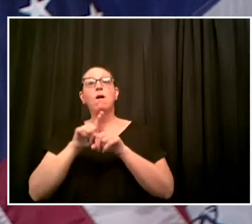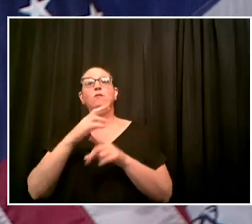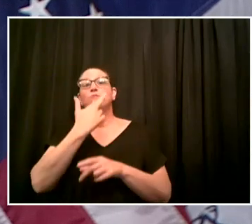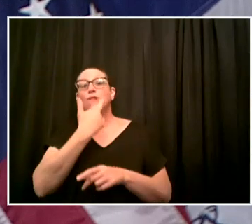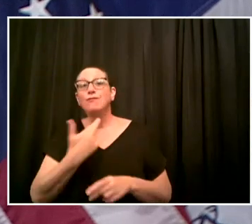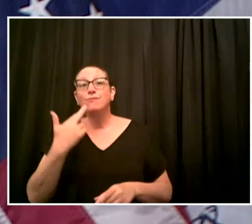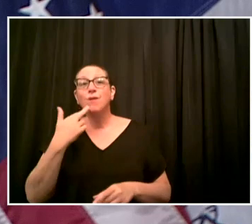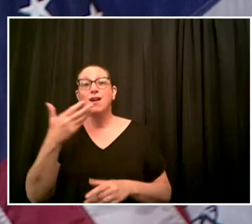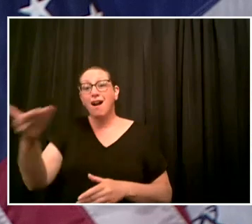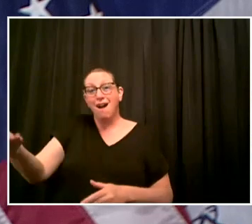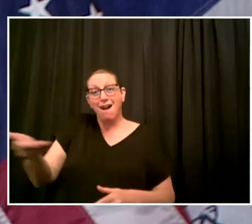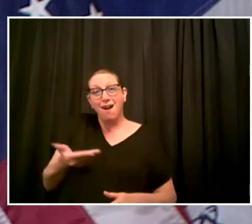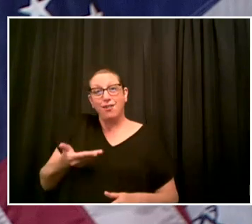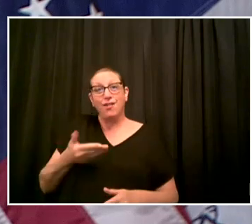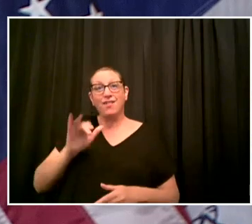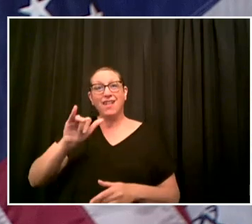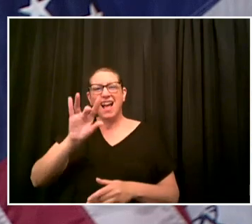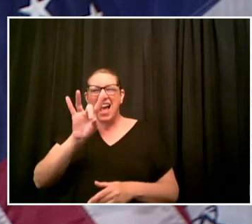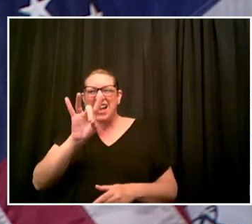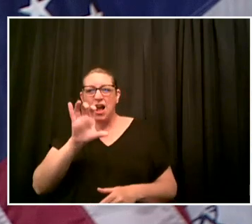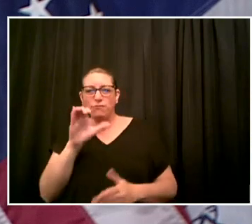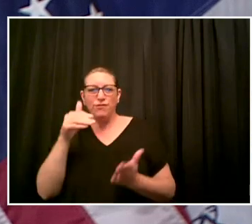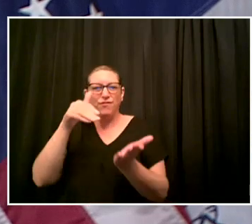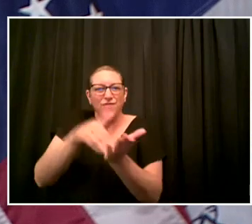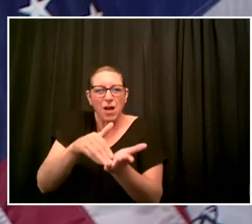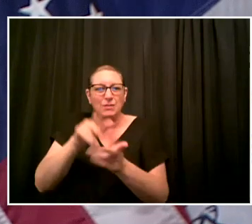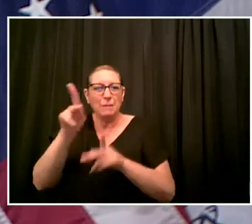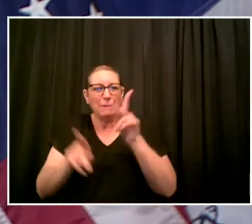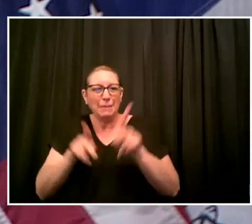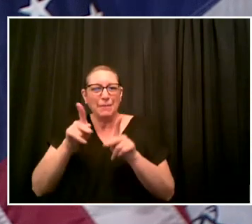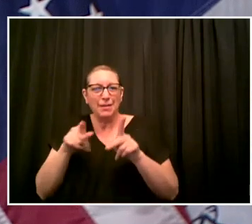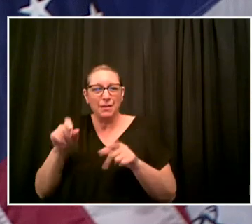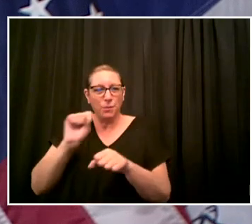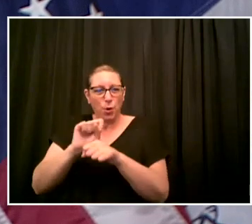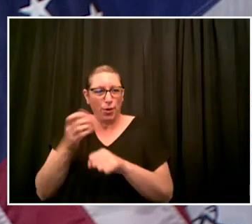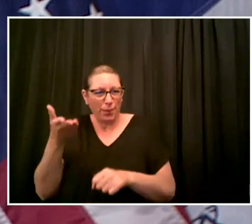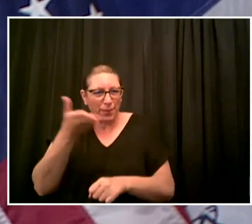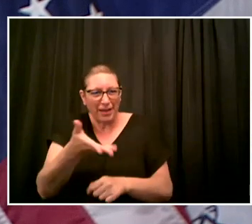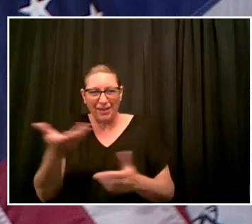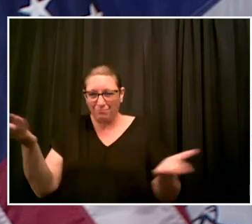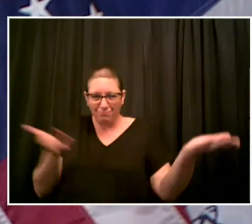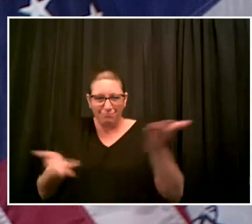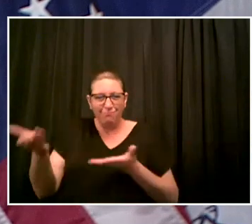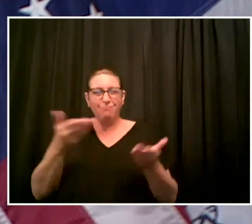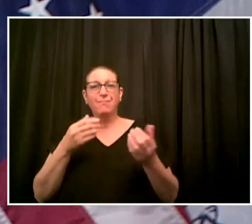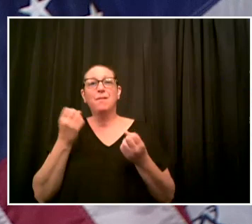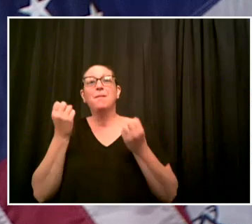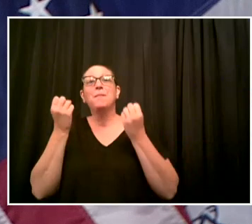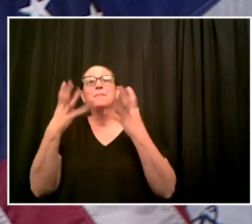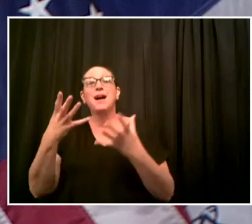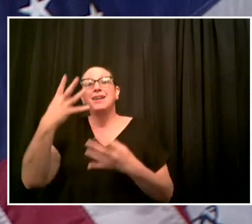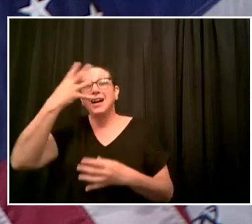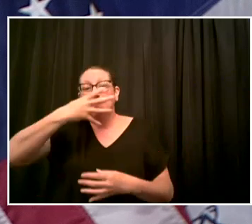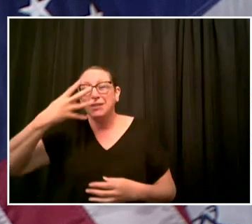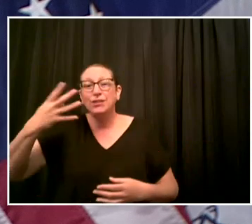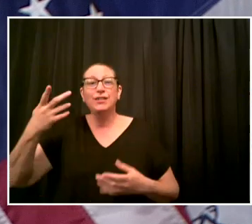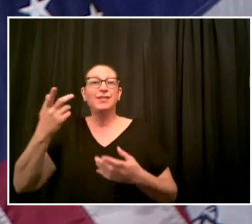EMPLOY MORE THAN ANY OERTH INDUS NEW YORK. OVER 0,80000, APPROXIMATELY HALF A MILLION INSTDURIES. WE ARE IMMIGRANTS OR CHILD OF